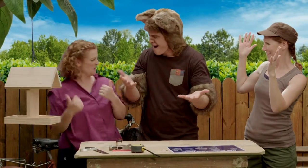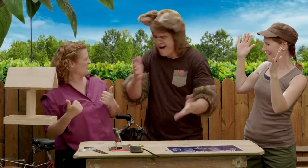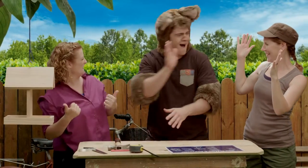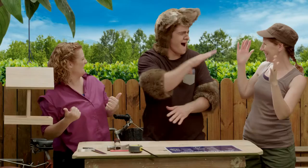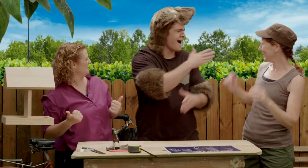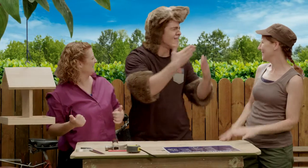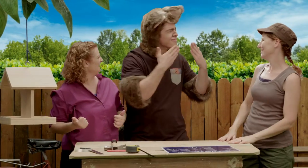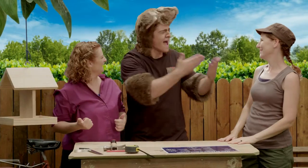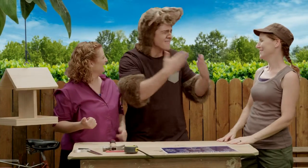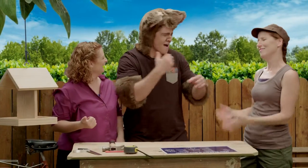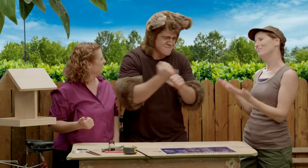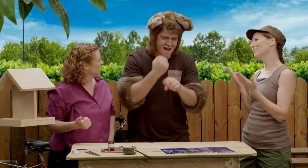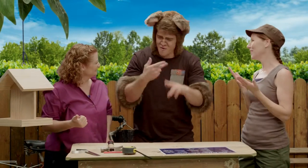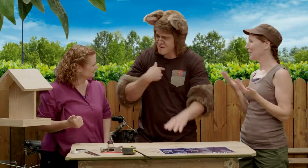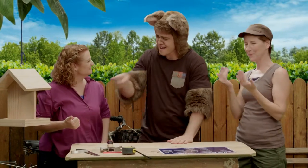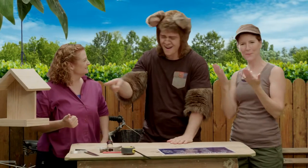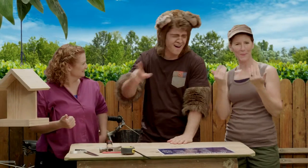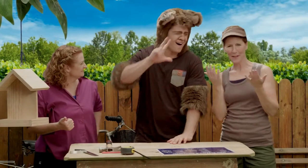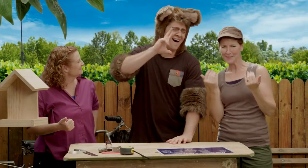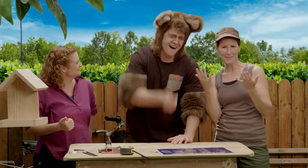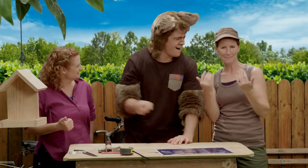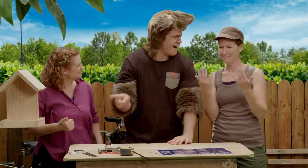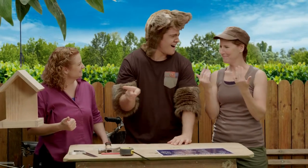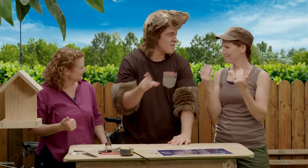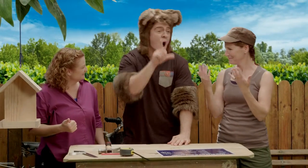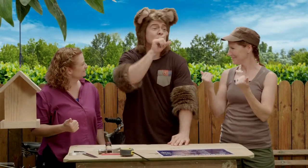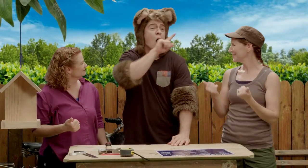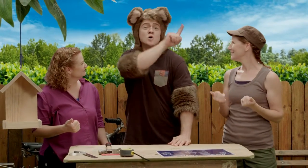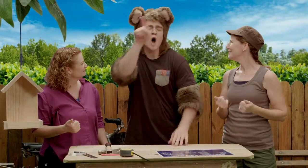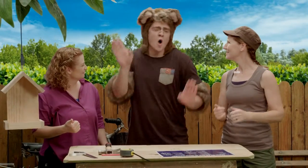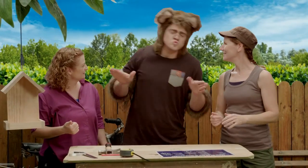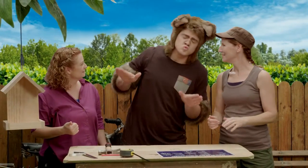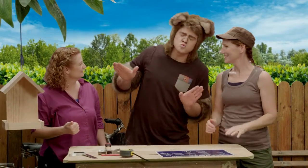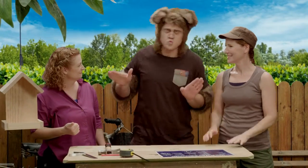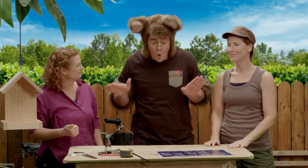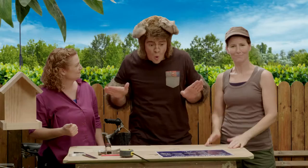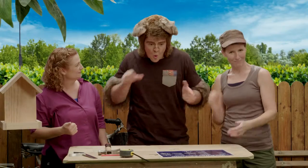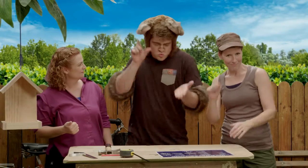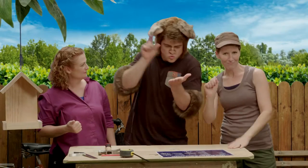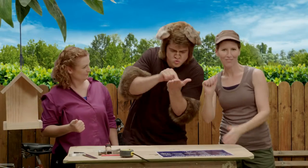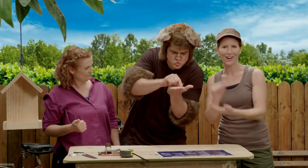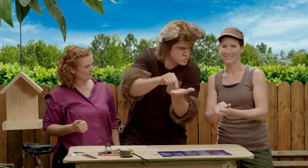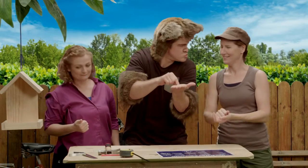Oh, great! Thanks so much for making this for me, Amanda. All those birds are going to love my new bird feeder.